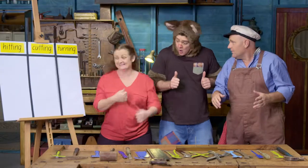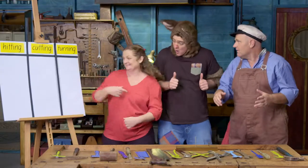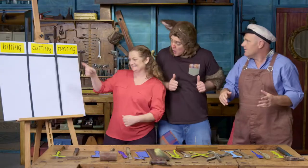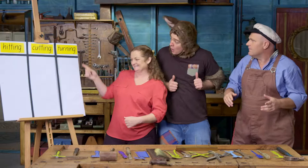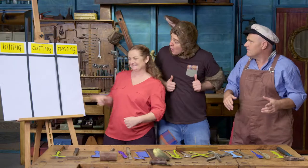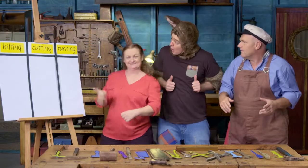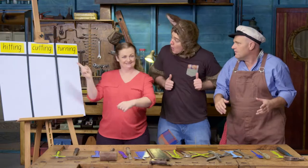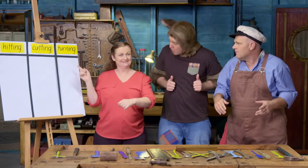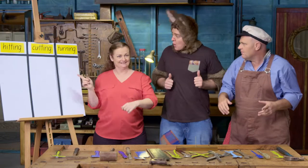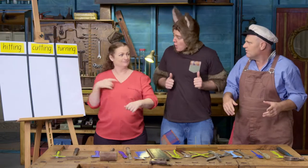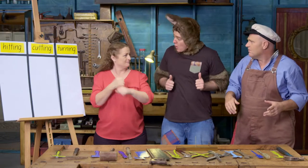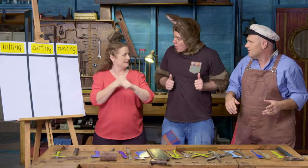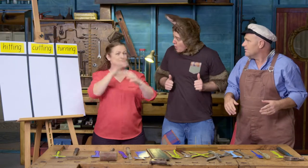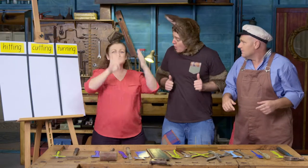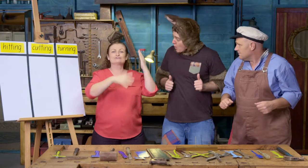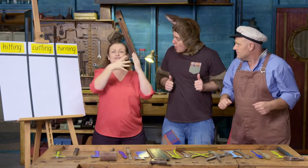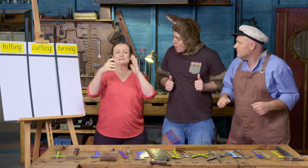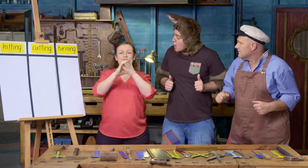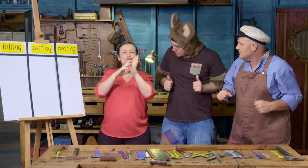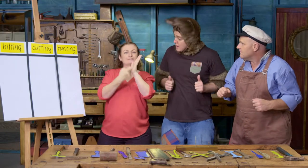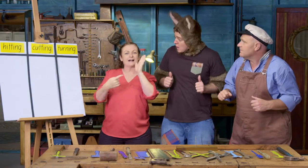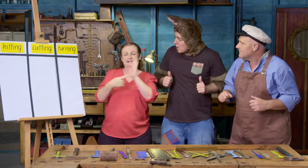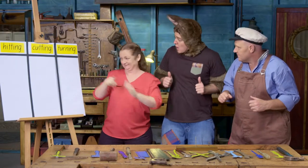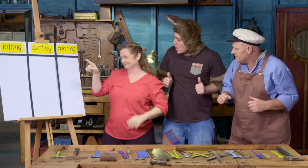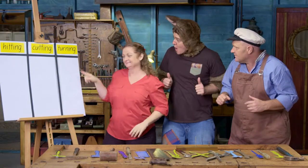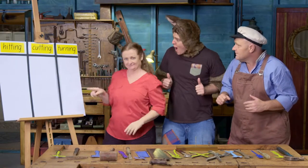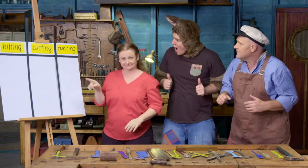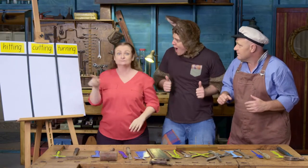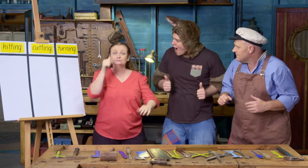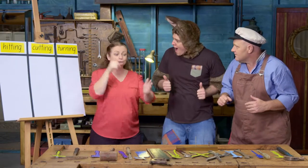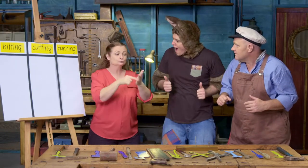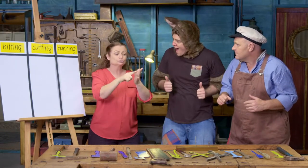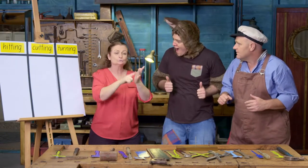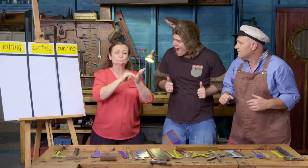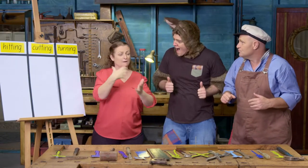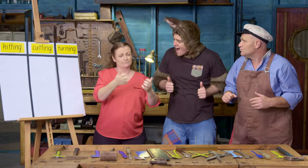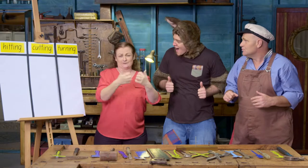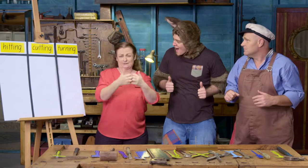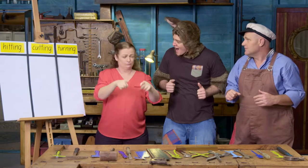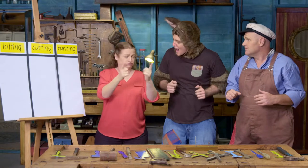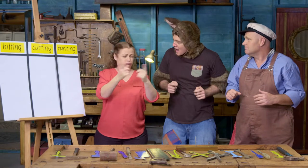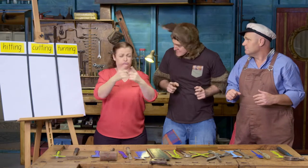OK, great. I've got this chart ready to show us the different ways that we can use tools.